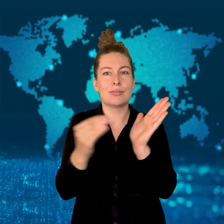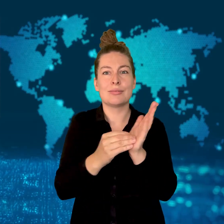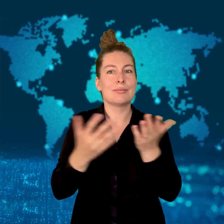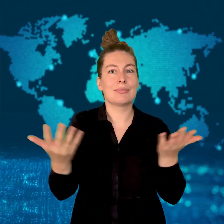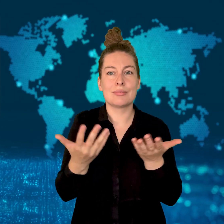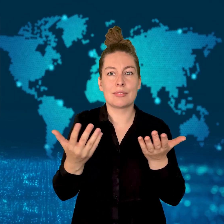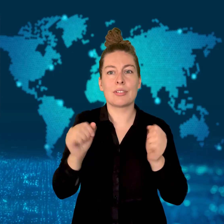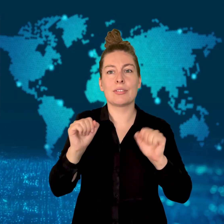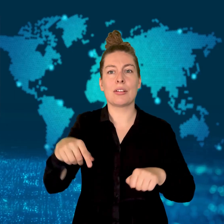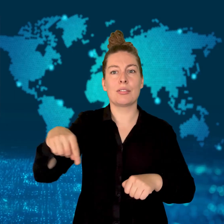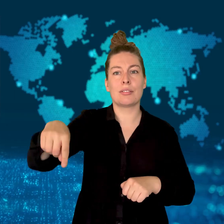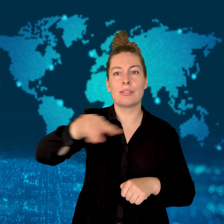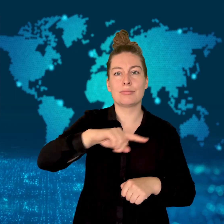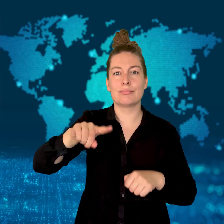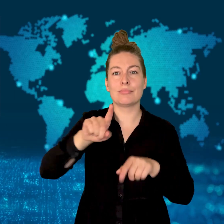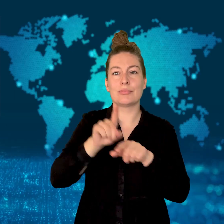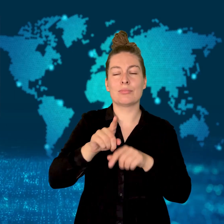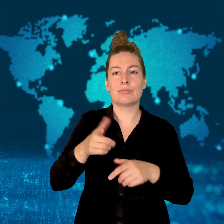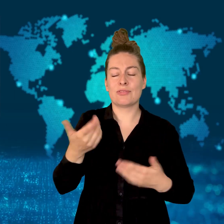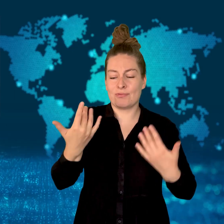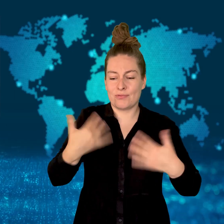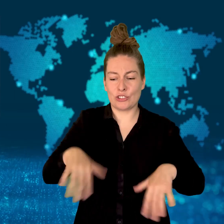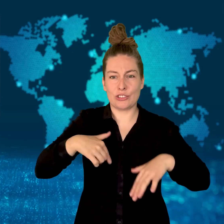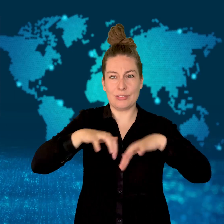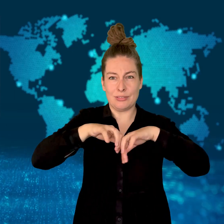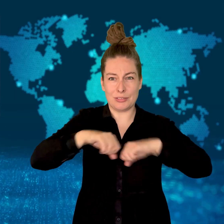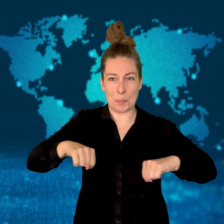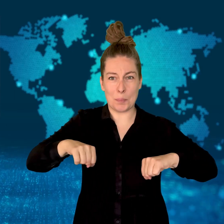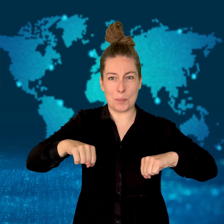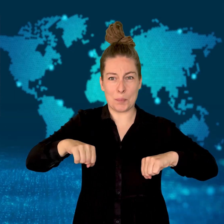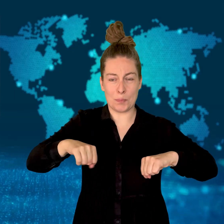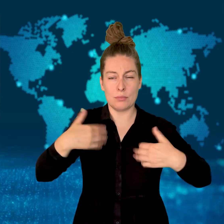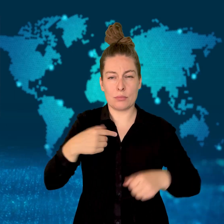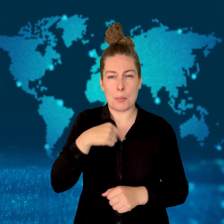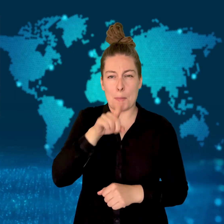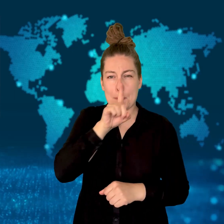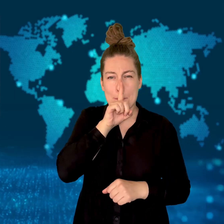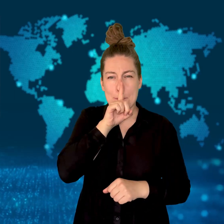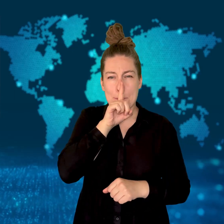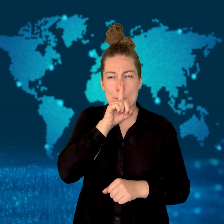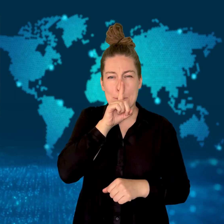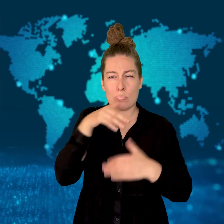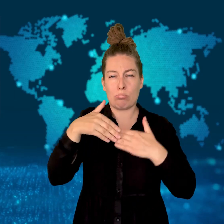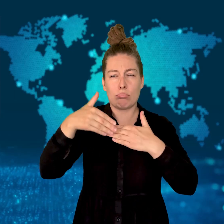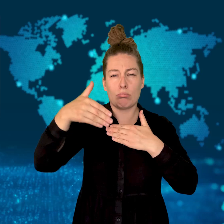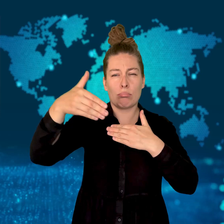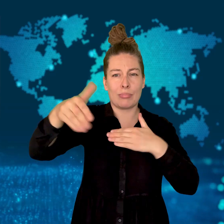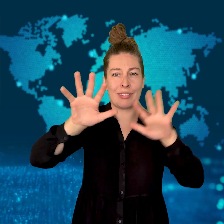There are eight different scenarios outlined in the law that could